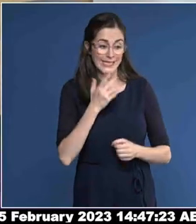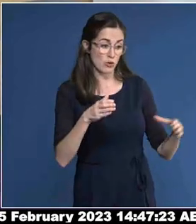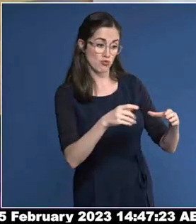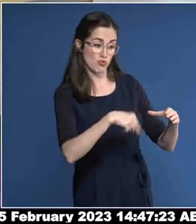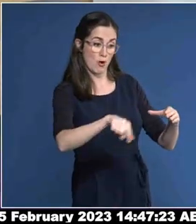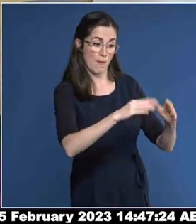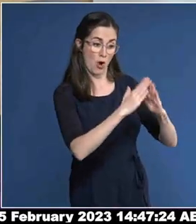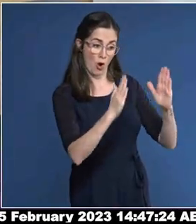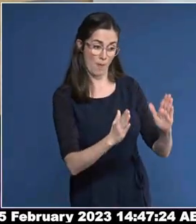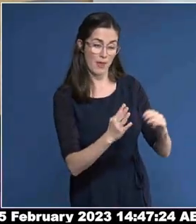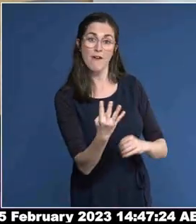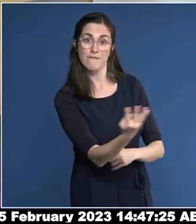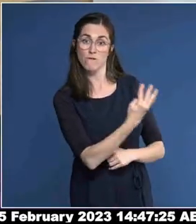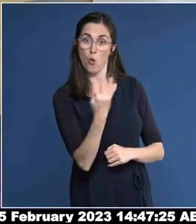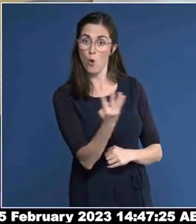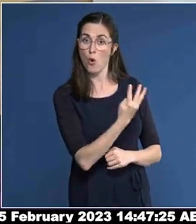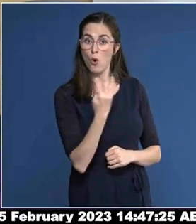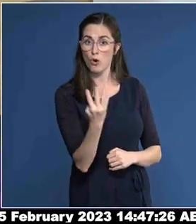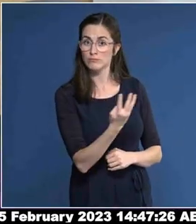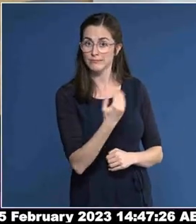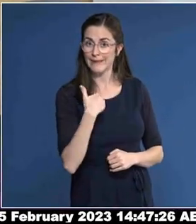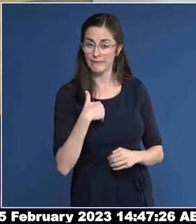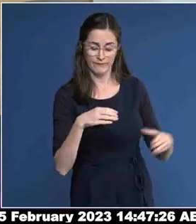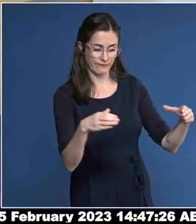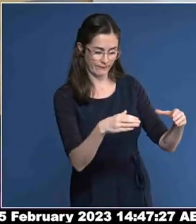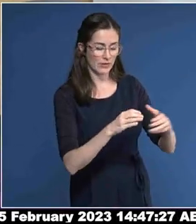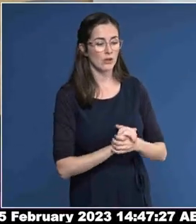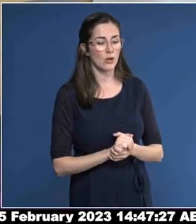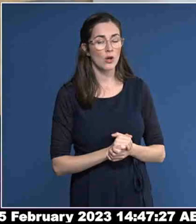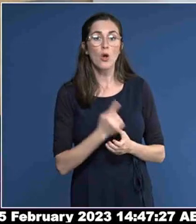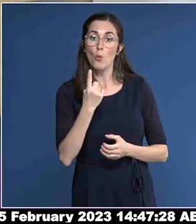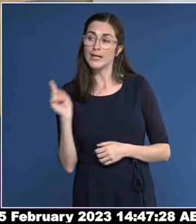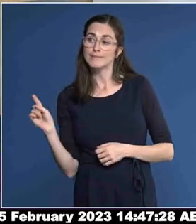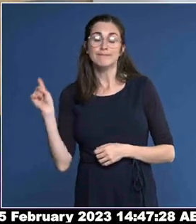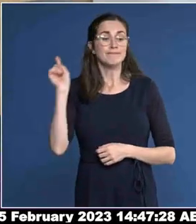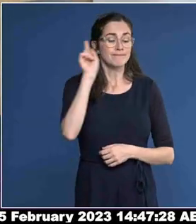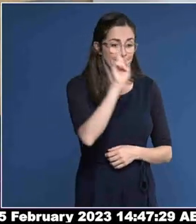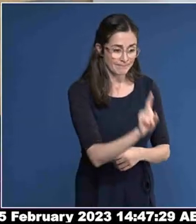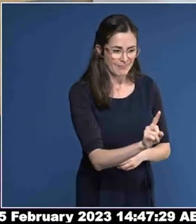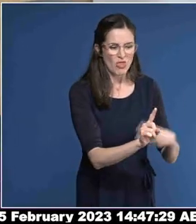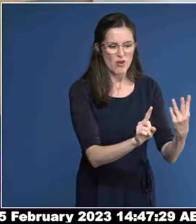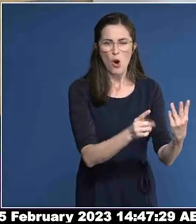group home. One of the residents who came to the group home late in the piece has a